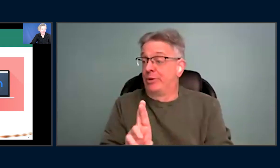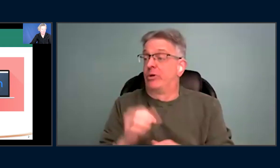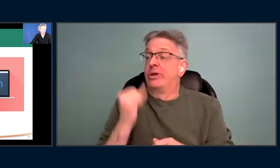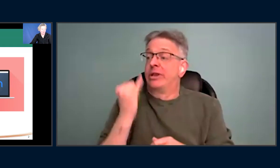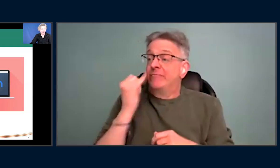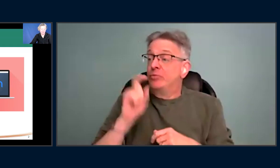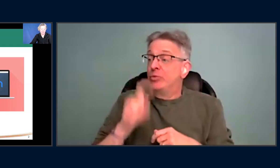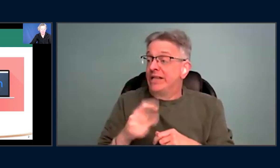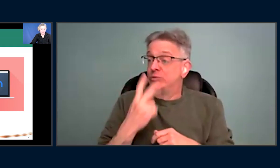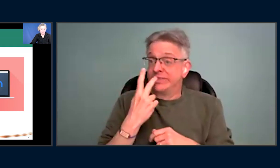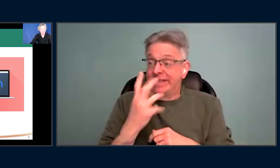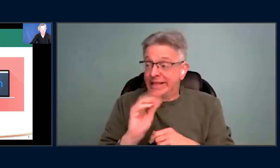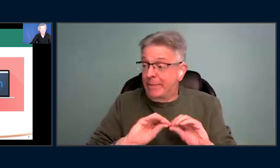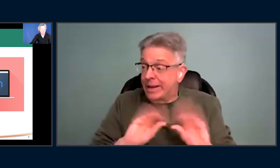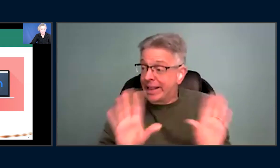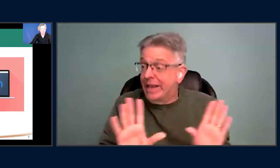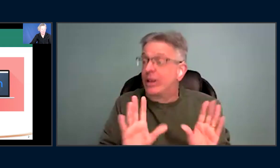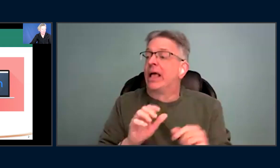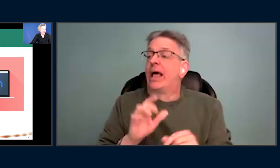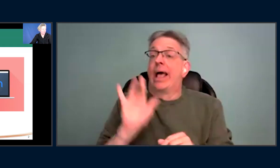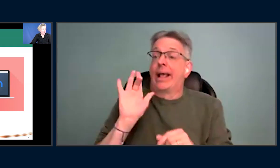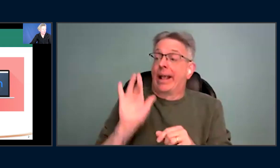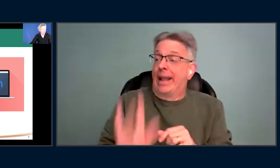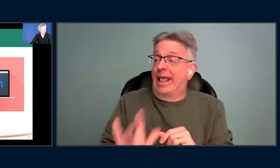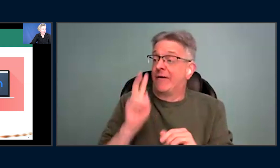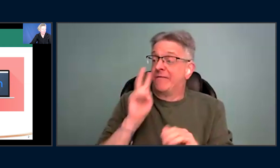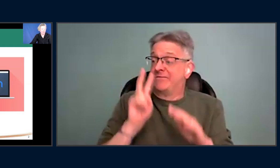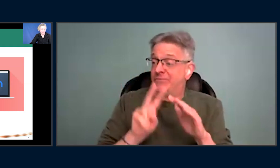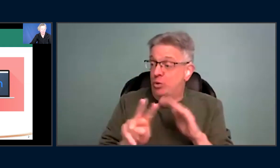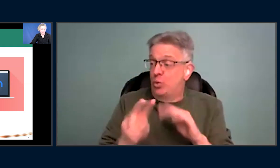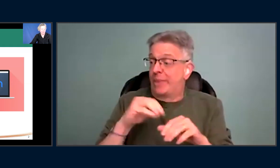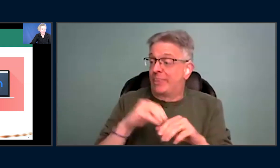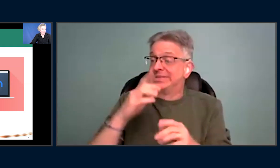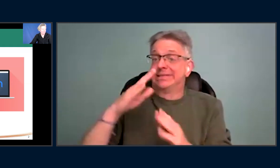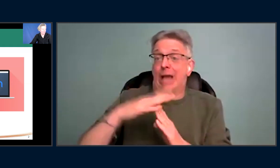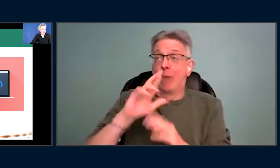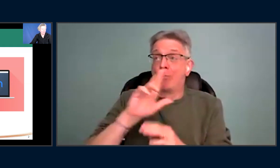on today's webinar. If you need to see the interpreters more clearly, click View